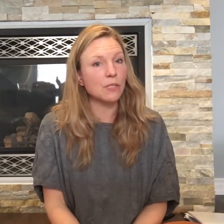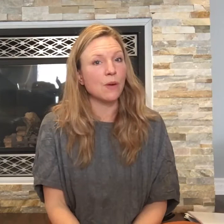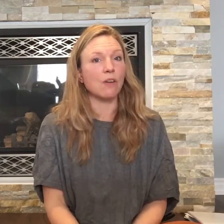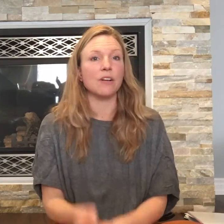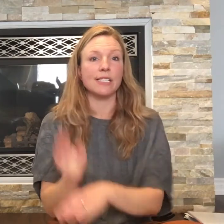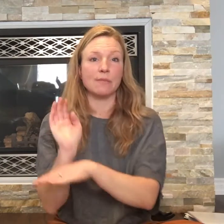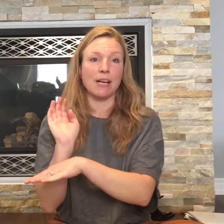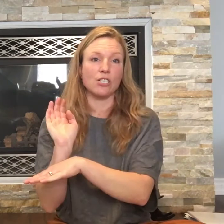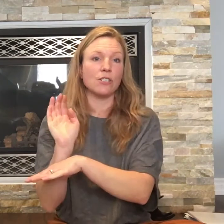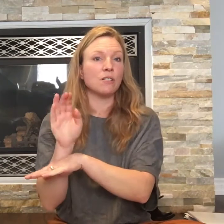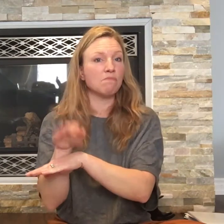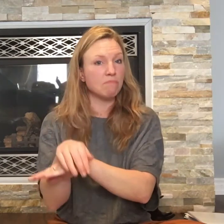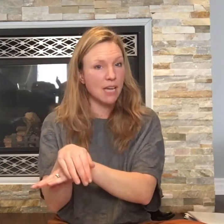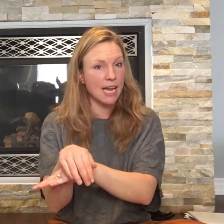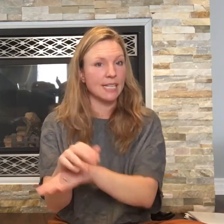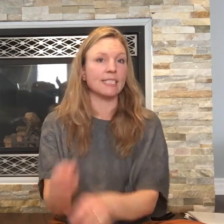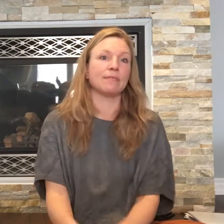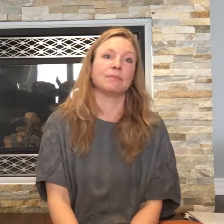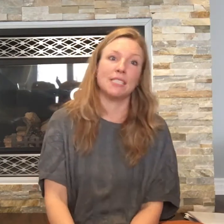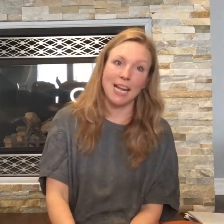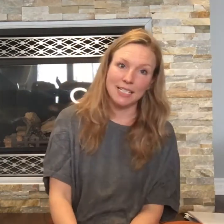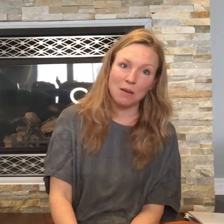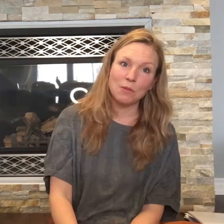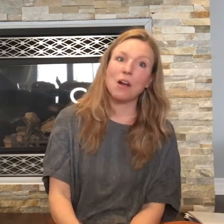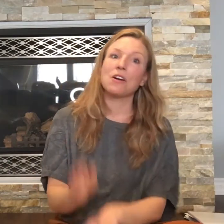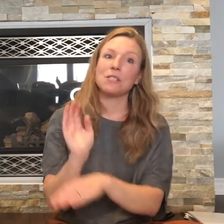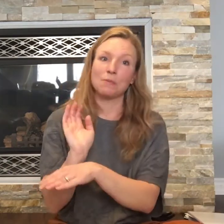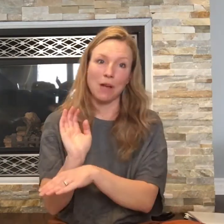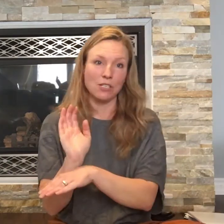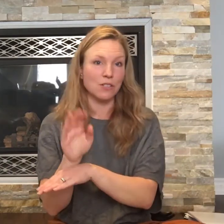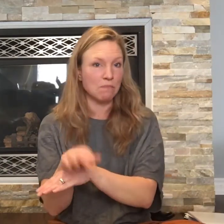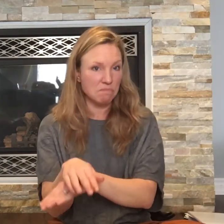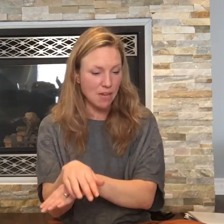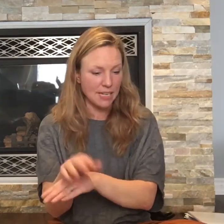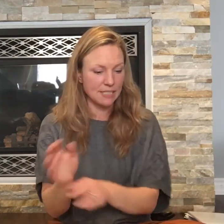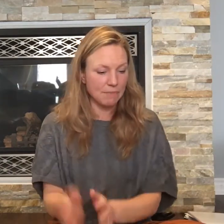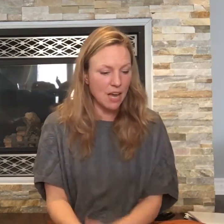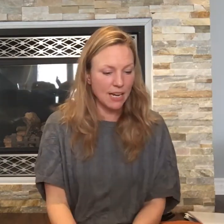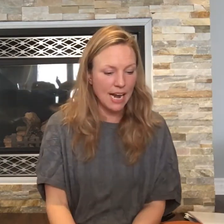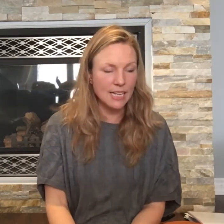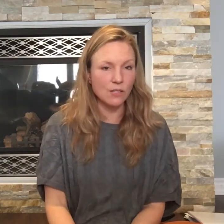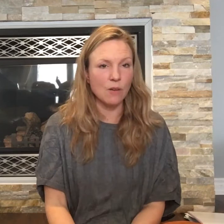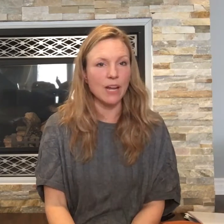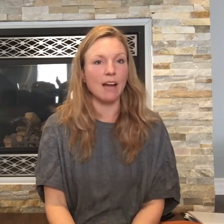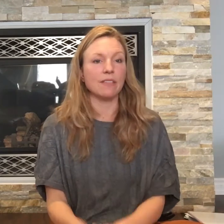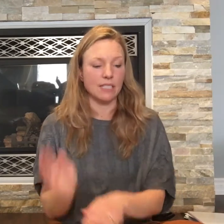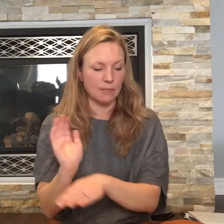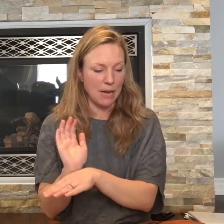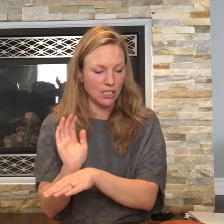around on a special NIGHT, Santa comes around on a special NIGHT. Okay, so then, we have special